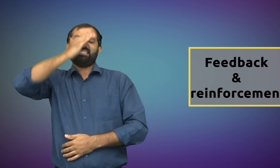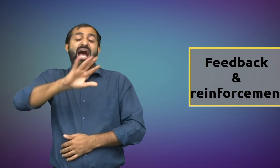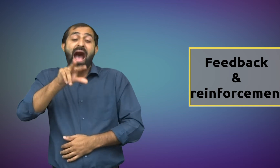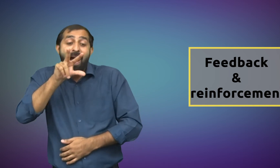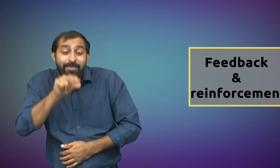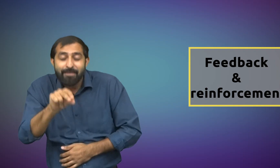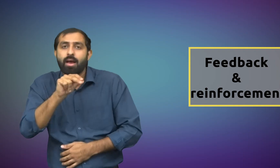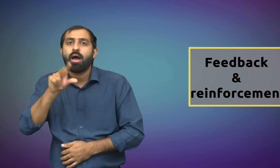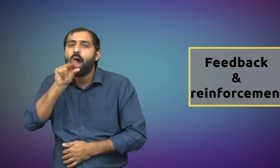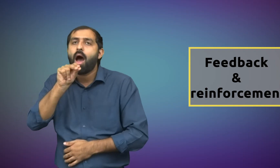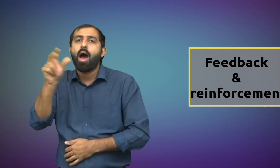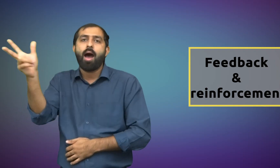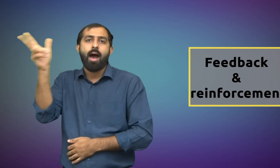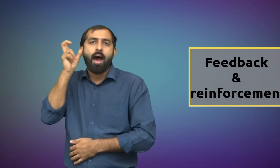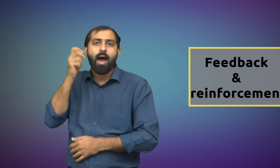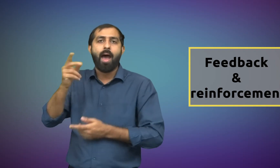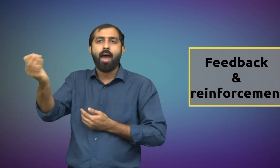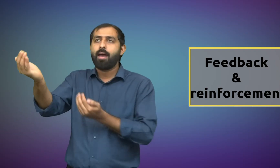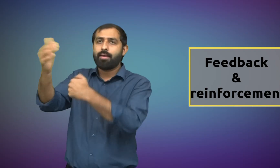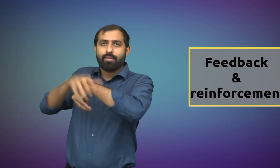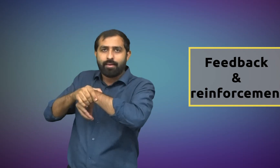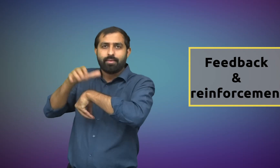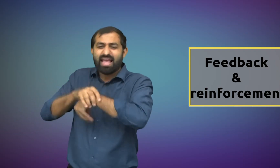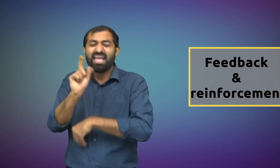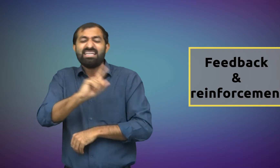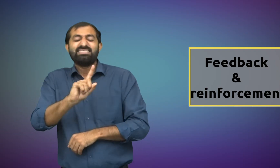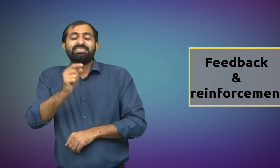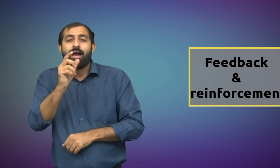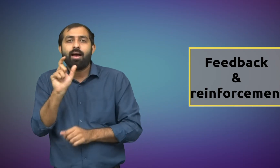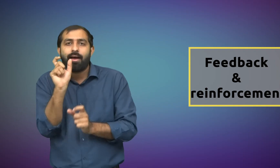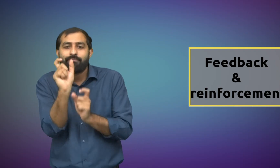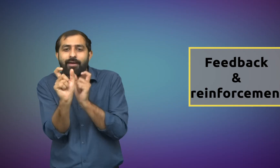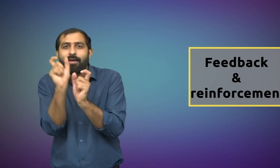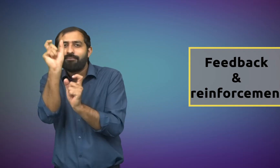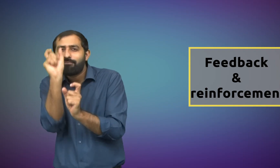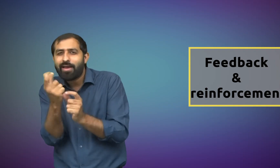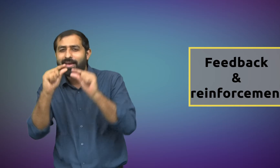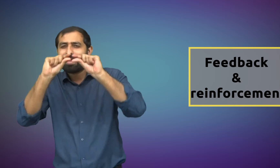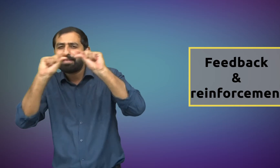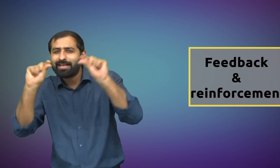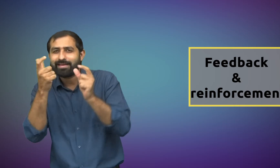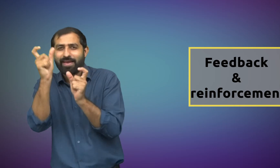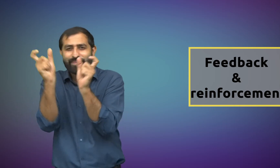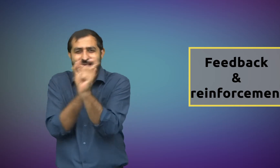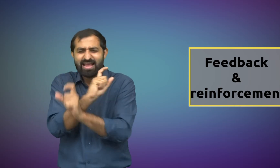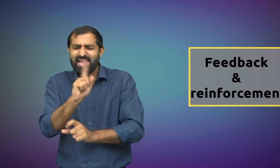Then their mother corrects them that it is wrong and how to utter it correctly. Then the child listens to it carefully and corrects himself.